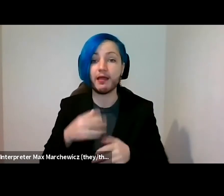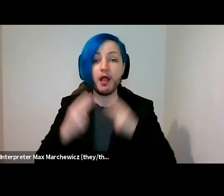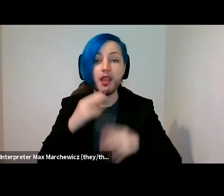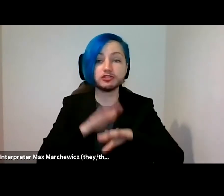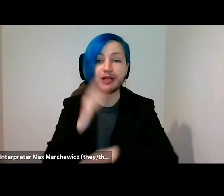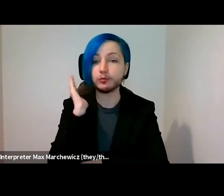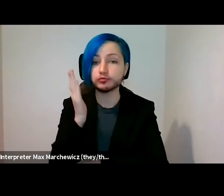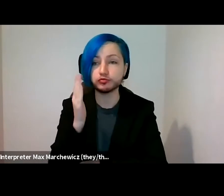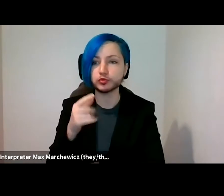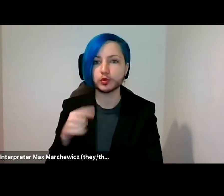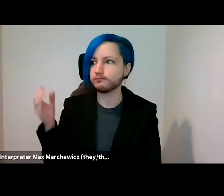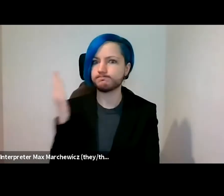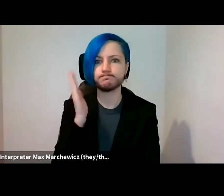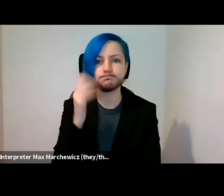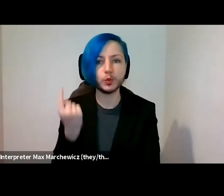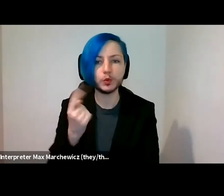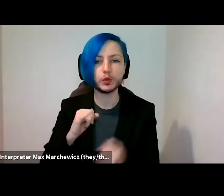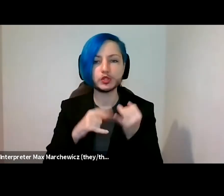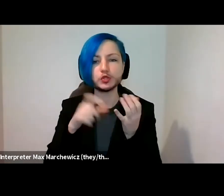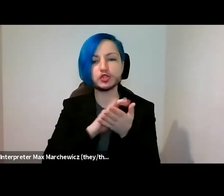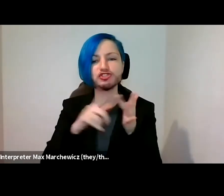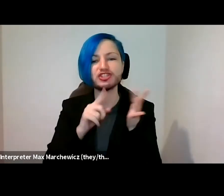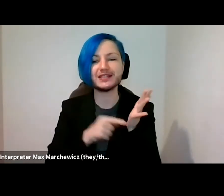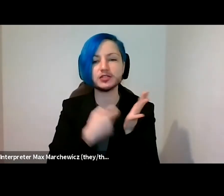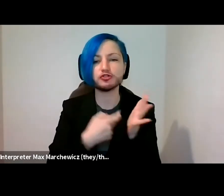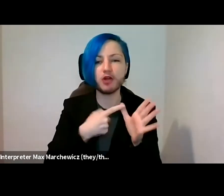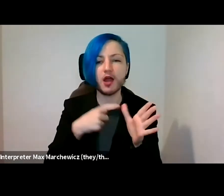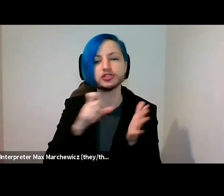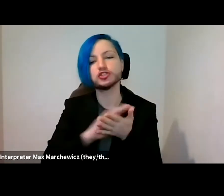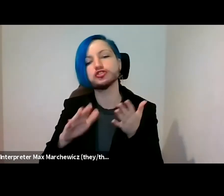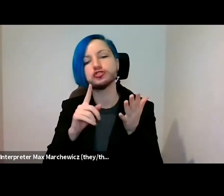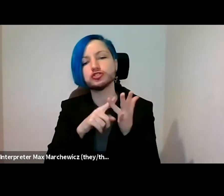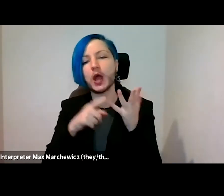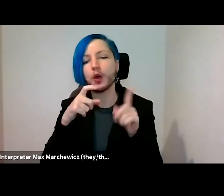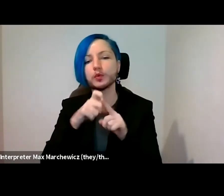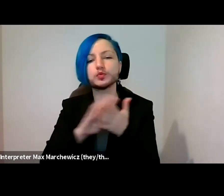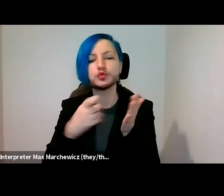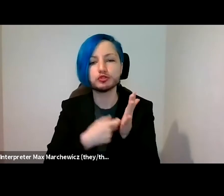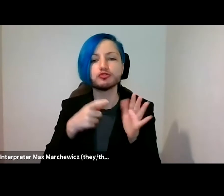by Suchitra Choudhury. Suchitra Choudhury research fellow of 2020, supported